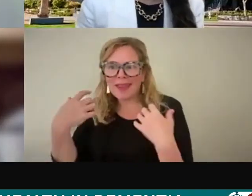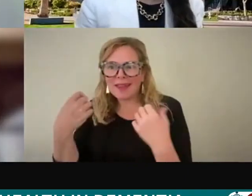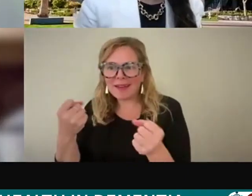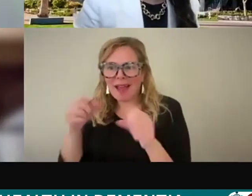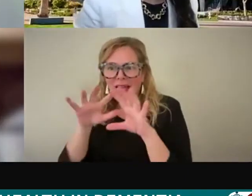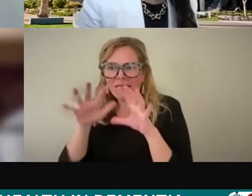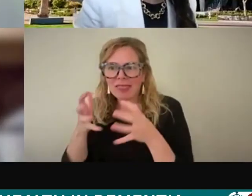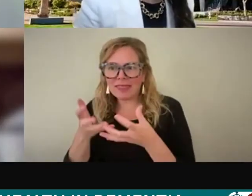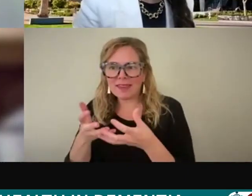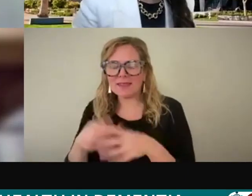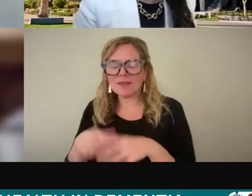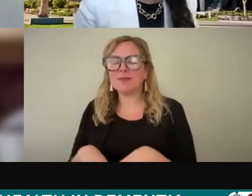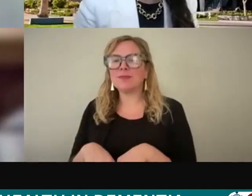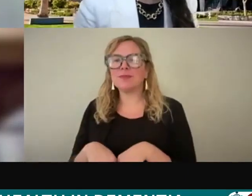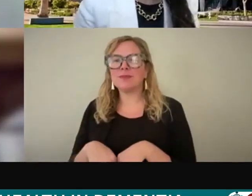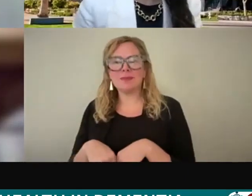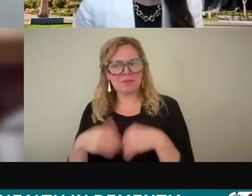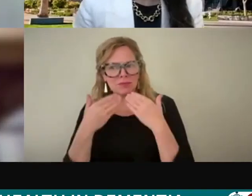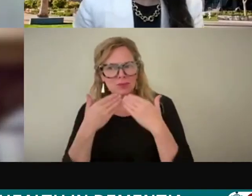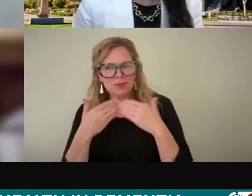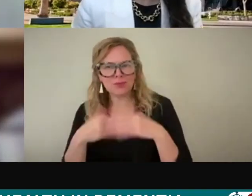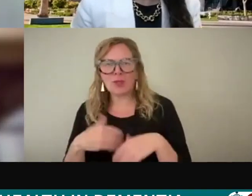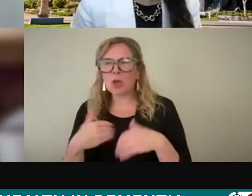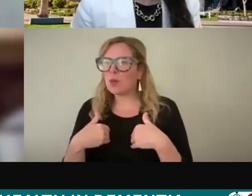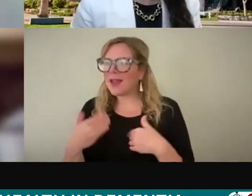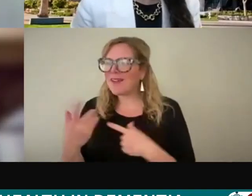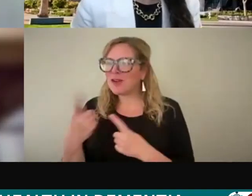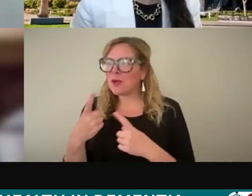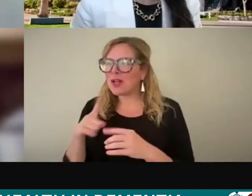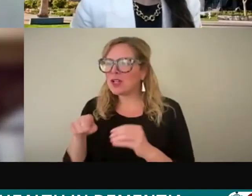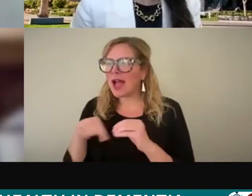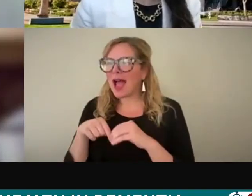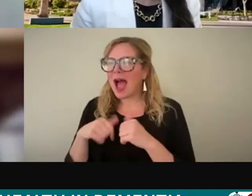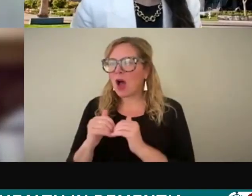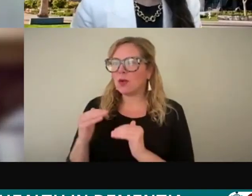some other questions on how do we avoid the overuse of telemedicine with seniors?